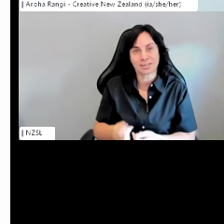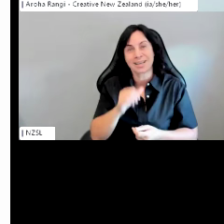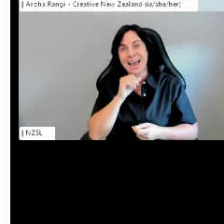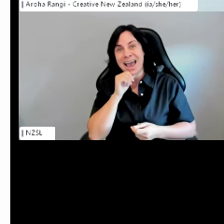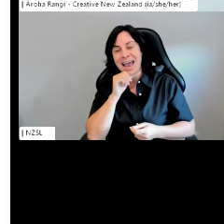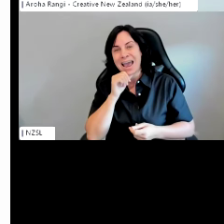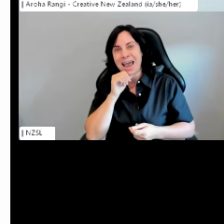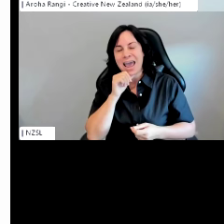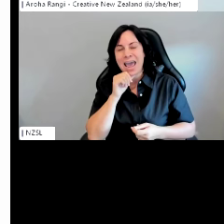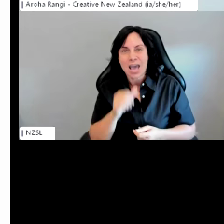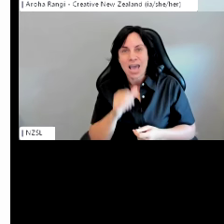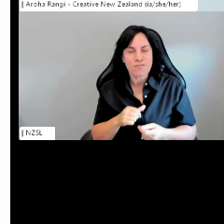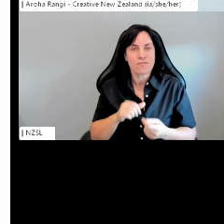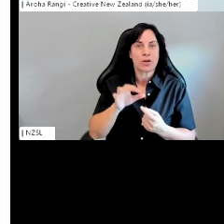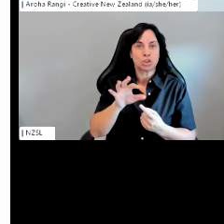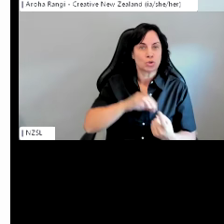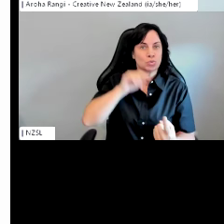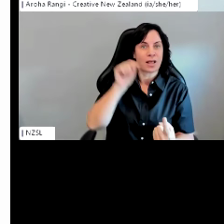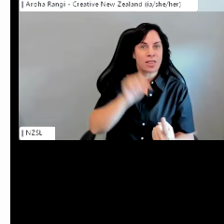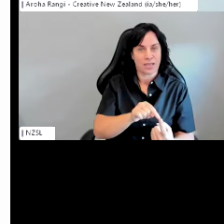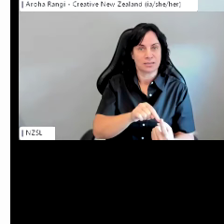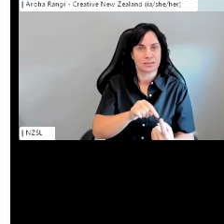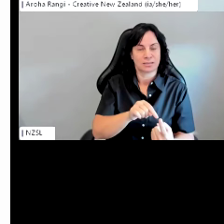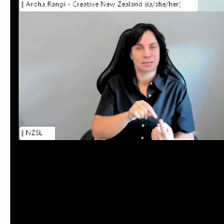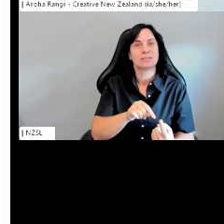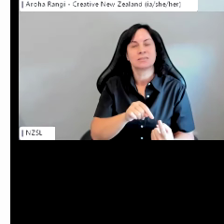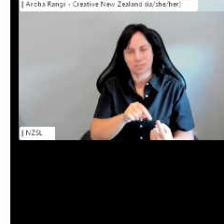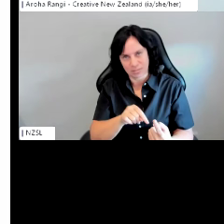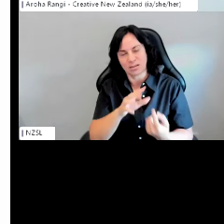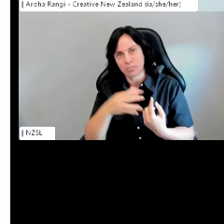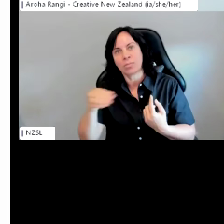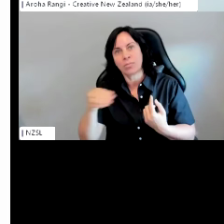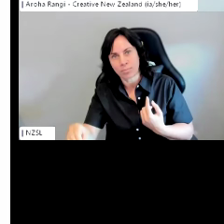please choose this. It helps us to offer the access pricing to those who can't afford it.